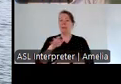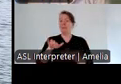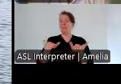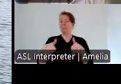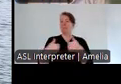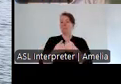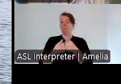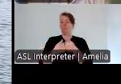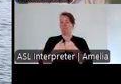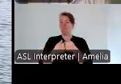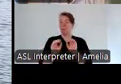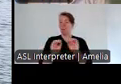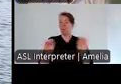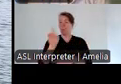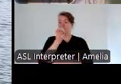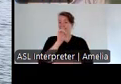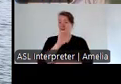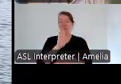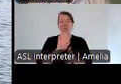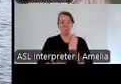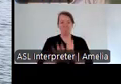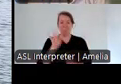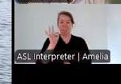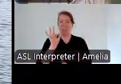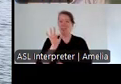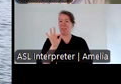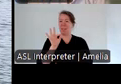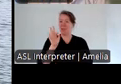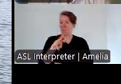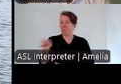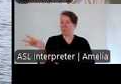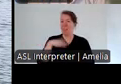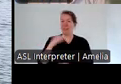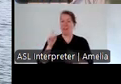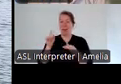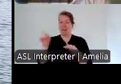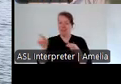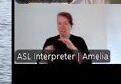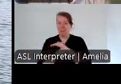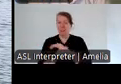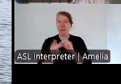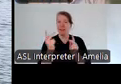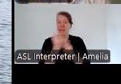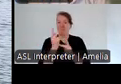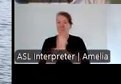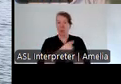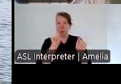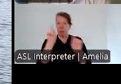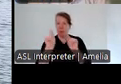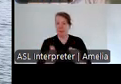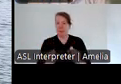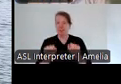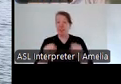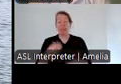and then we pick websites and we navigate them with the No Mouse Challenge. And so we look at the University of Washington homepage,